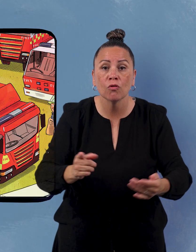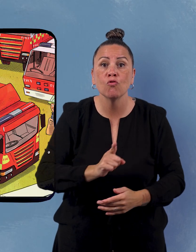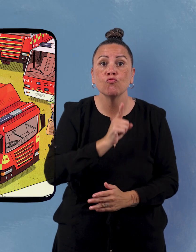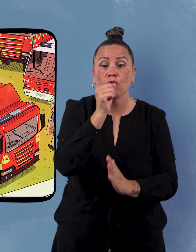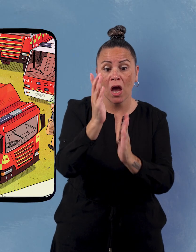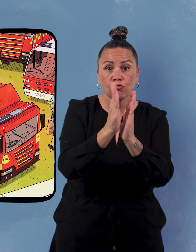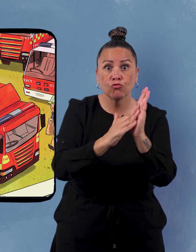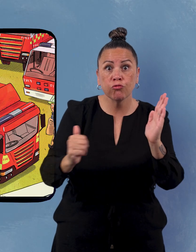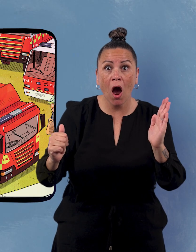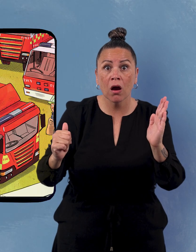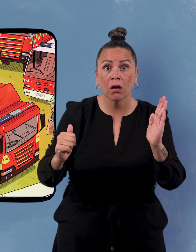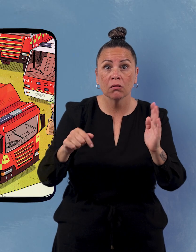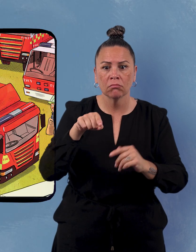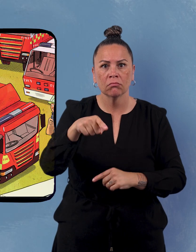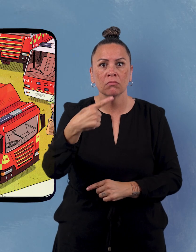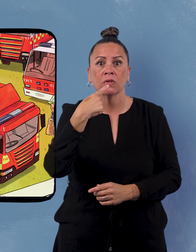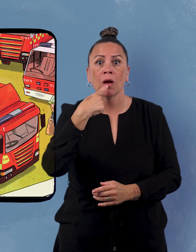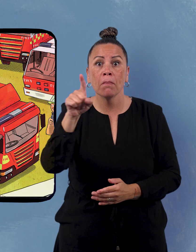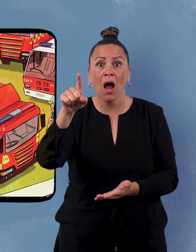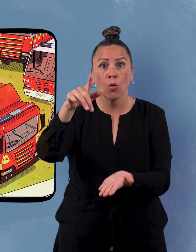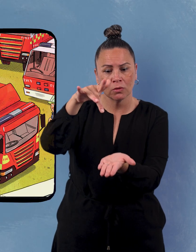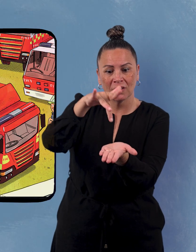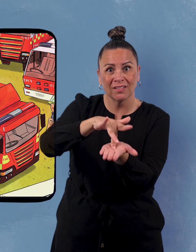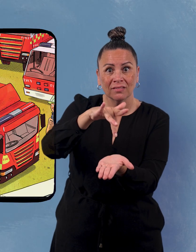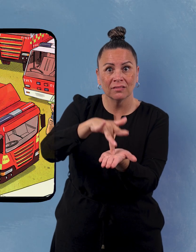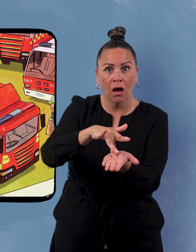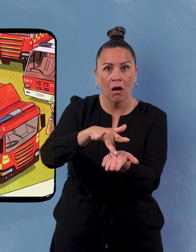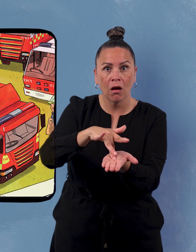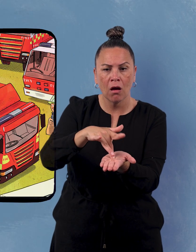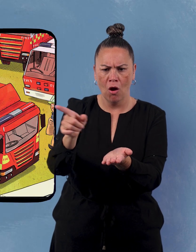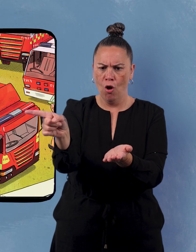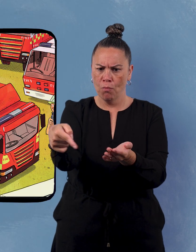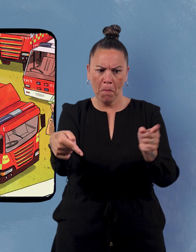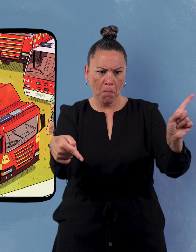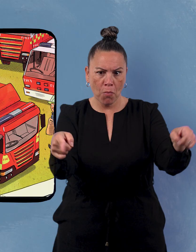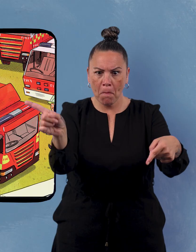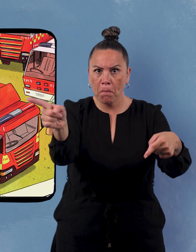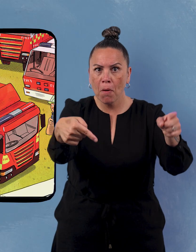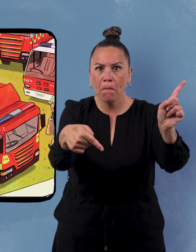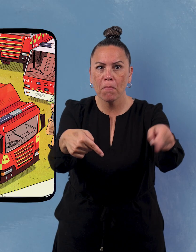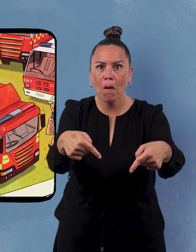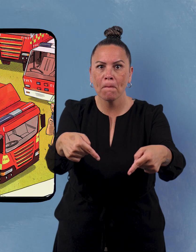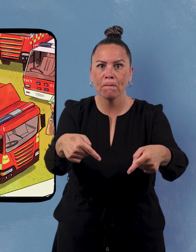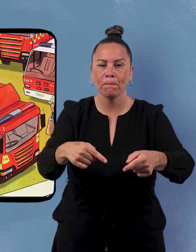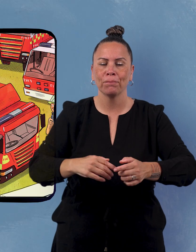The Mobile Command Post will tell them what to do.